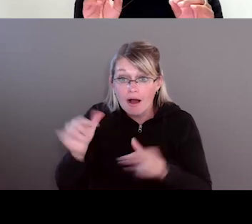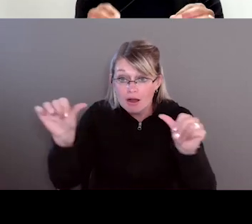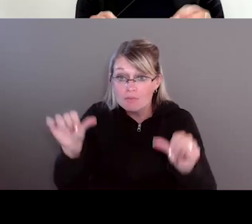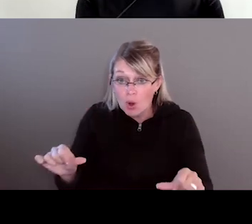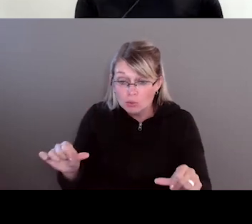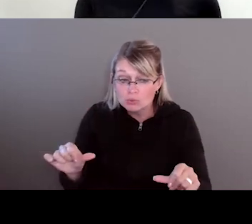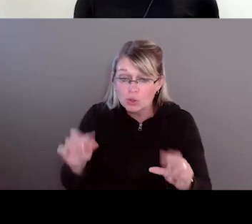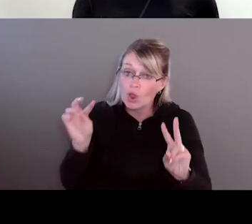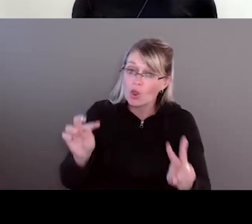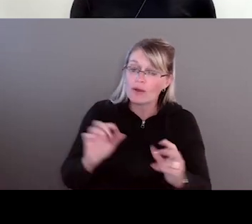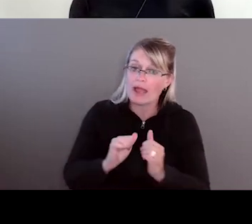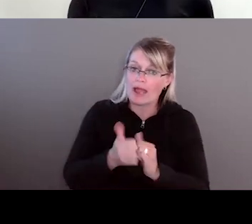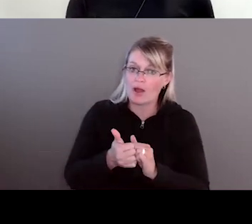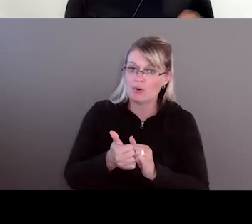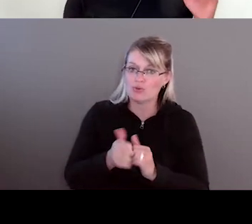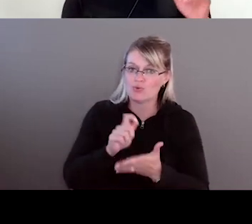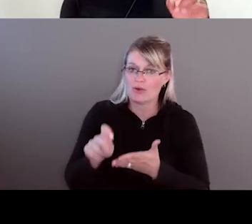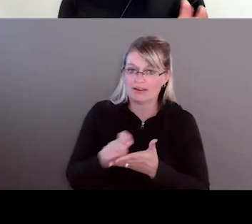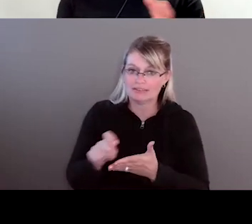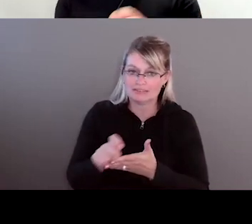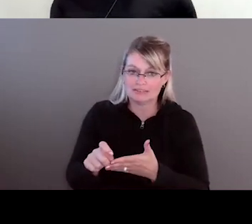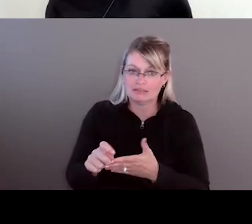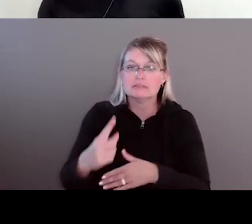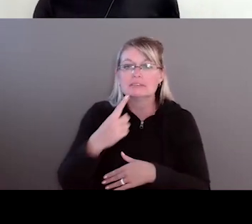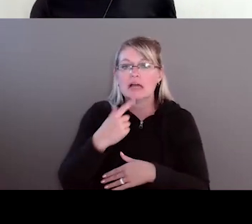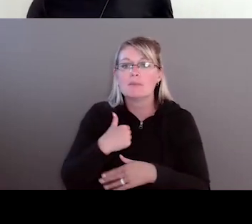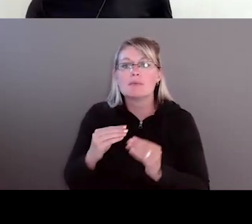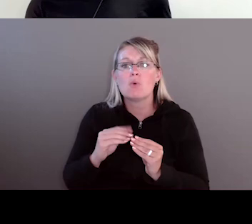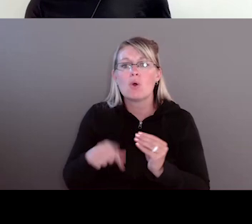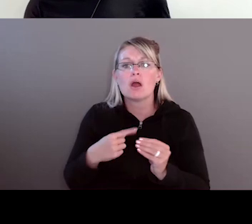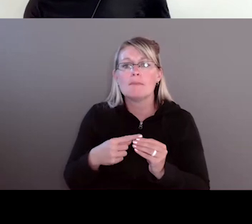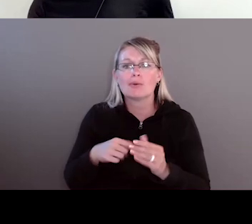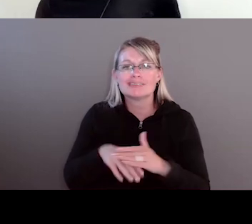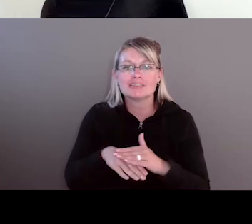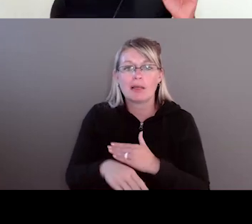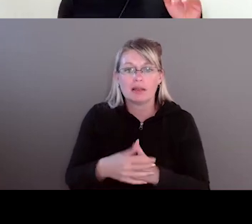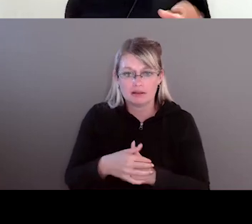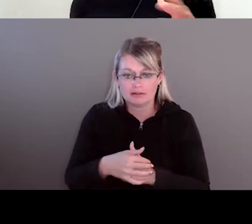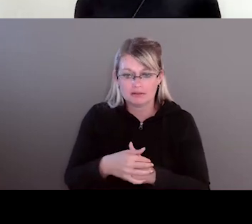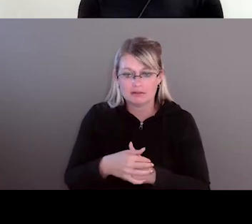look at how you have had them written. Tell me more about accessibility or tell me more